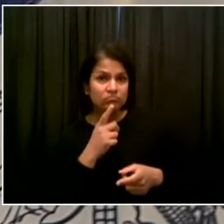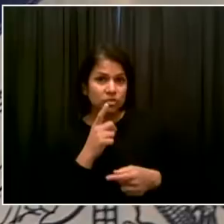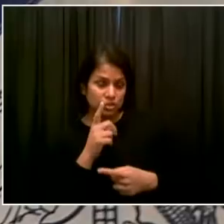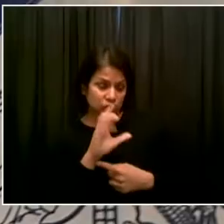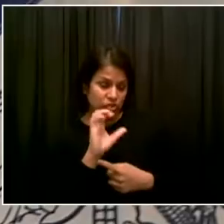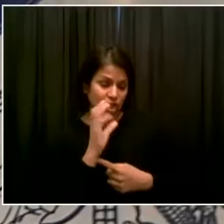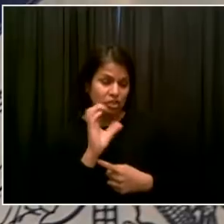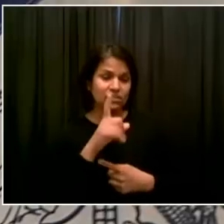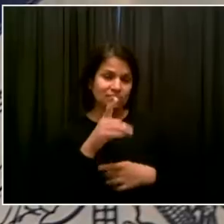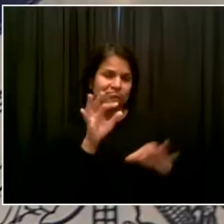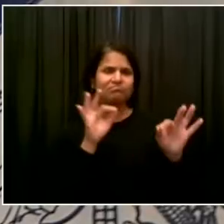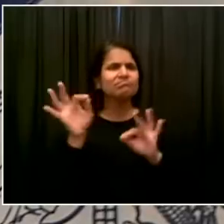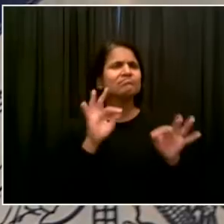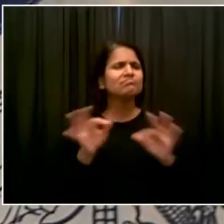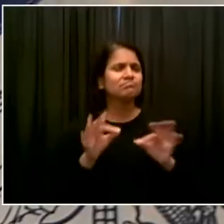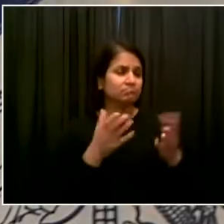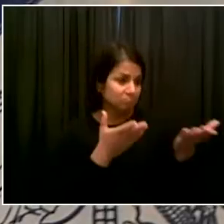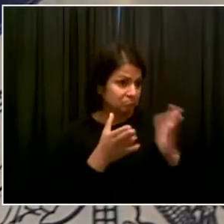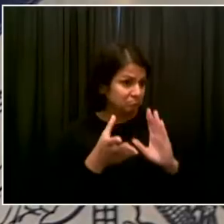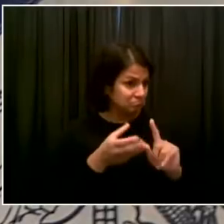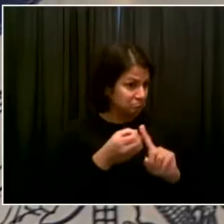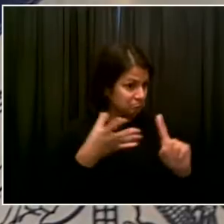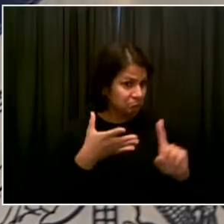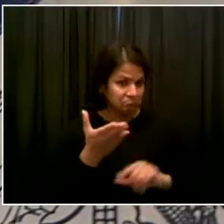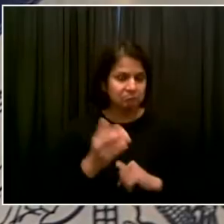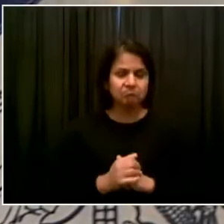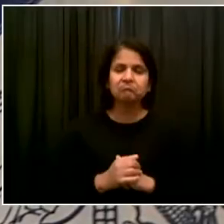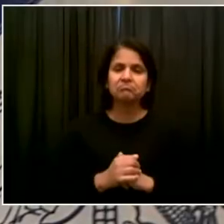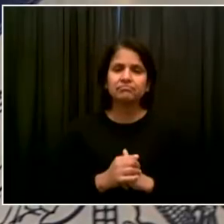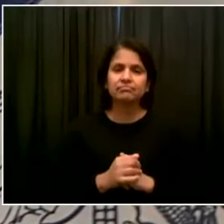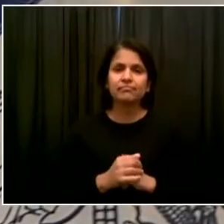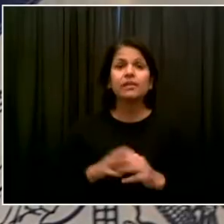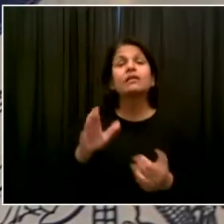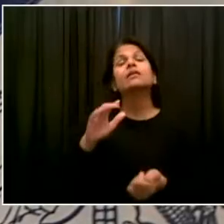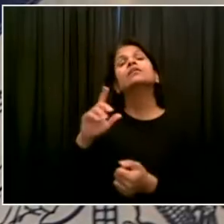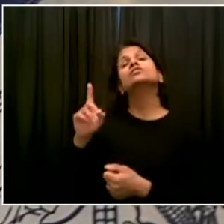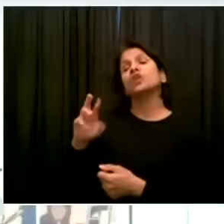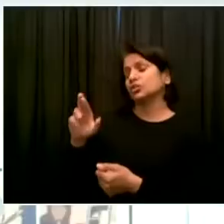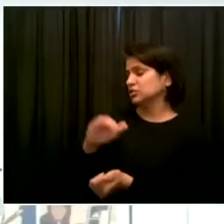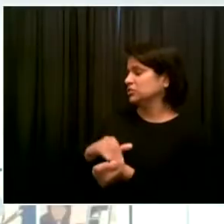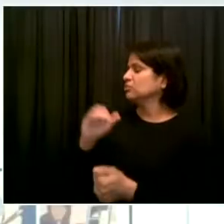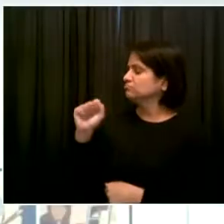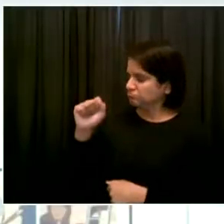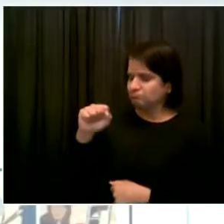QUESTIONS. DO WE HAVE A GOOD SAMPLE SIZE? DO WE HAVE A GOOD PICTURE OF WHAT'S GOING ON